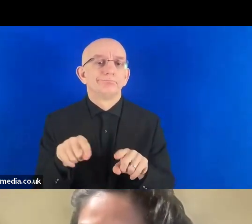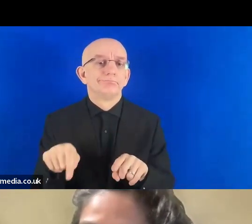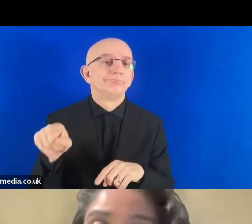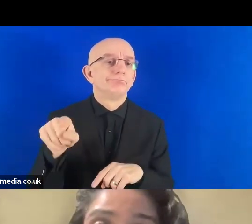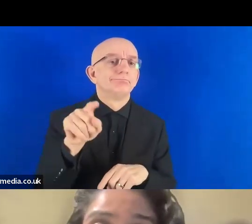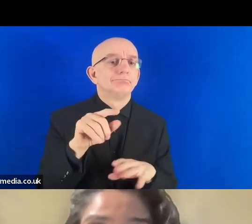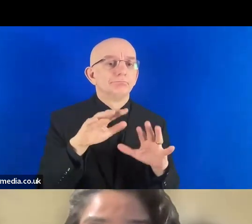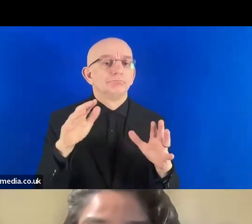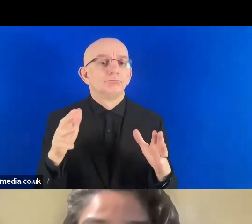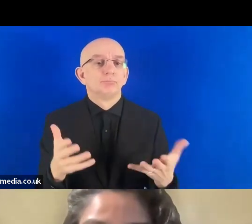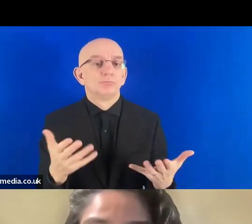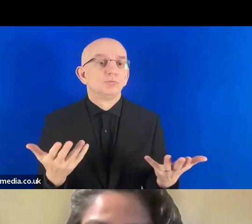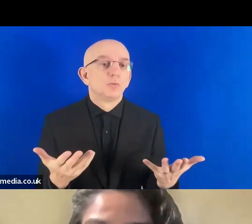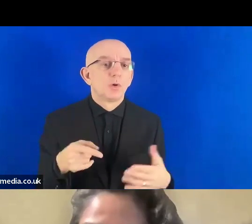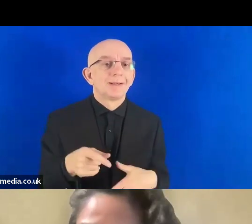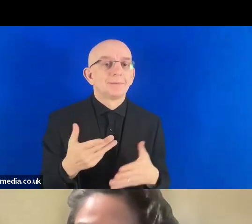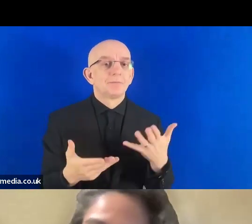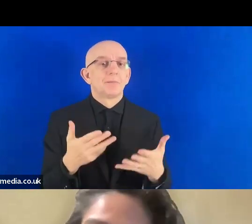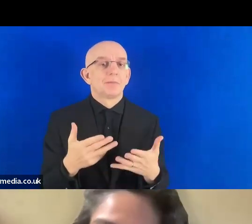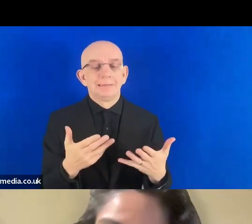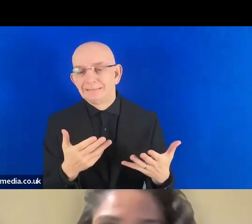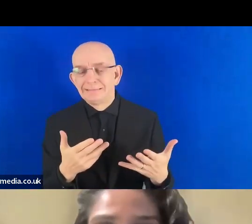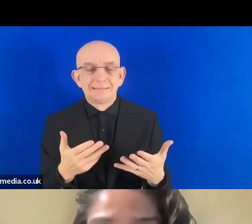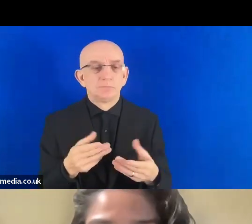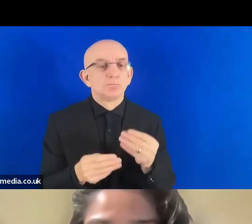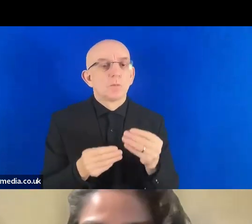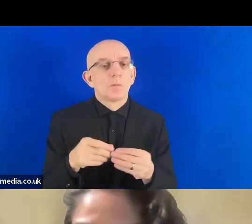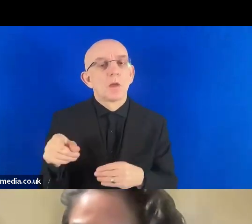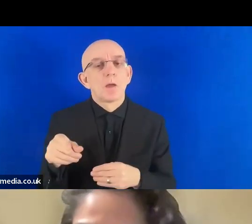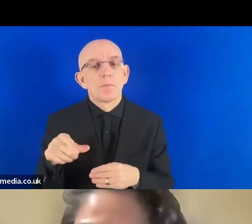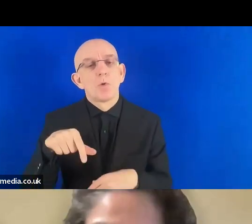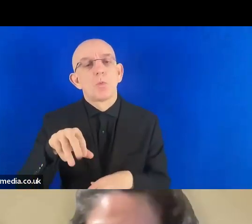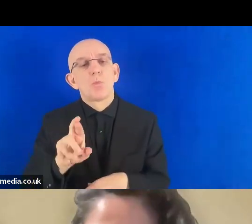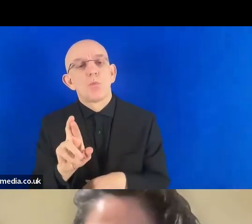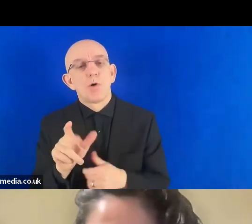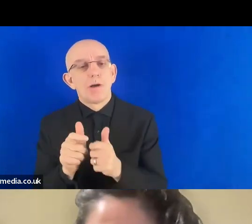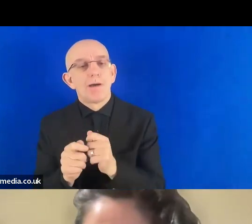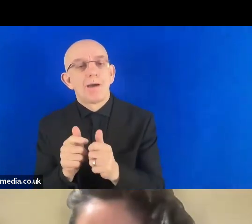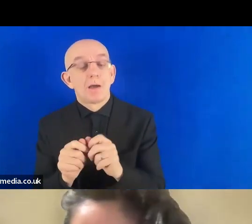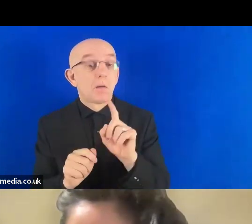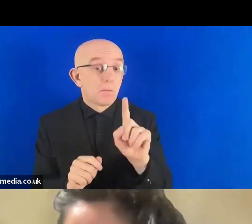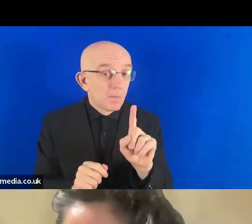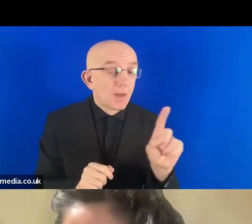but the Apple Store one works, so we can fix that later. Okay.